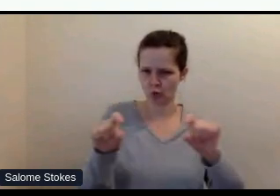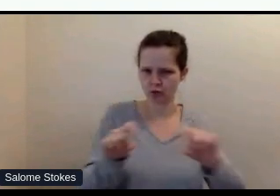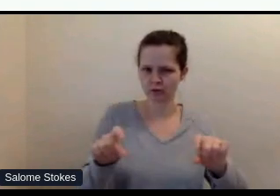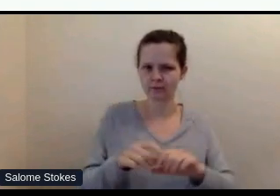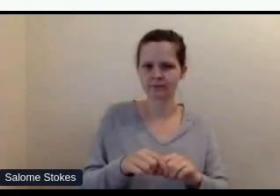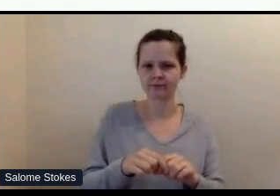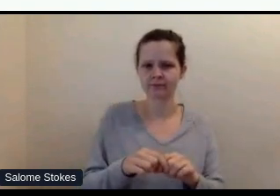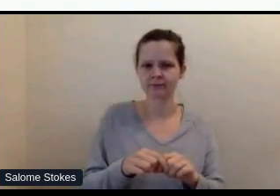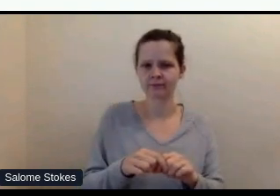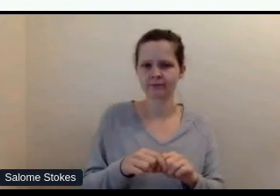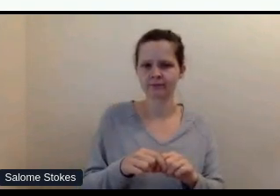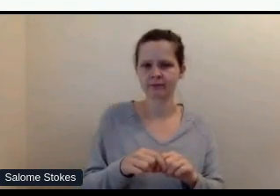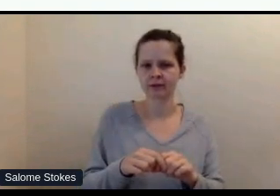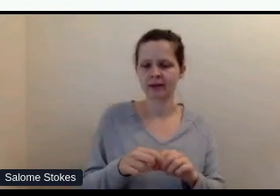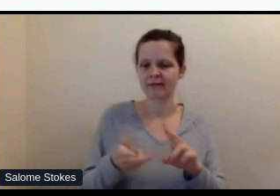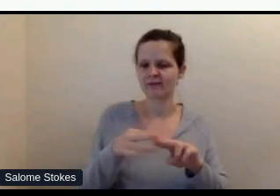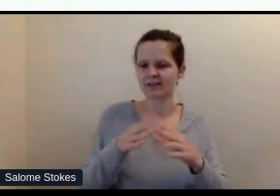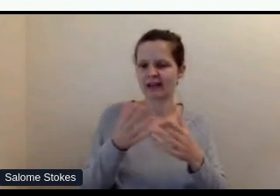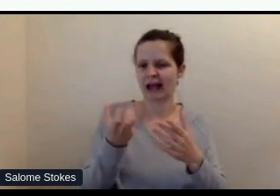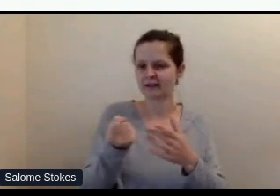as you would do anything with a keyboard.